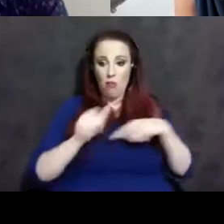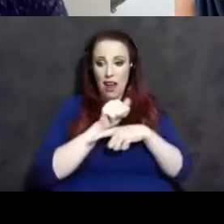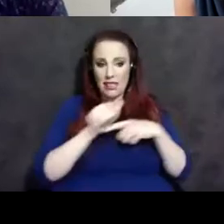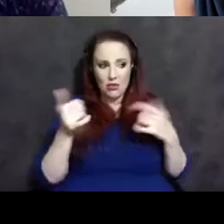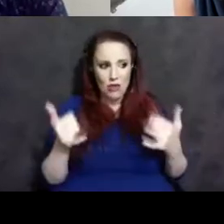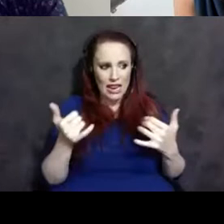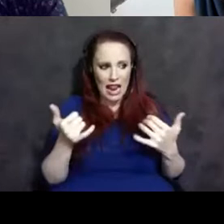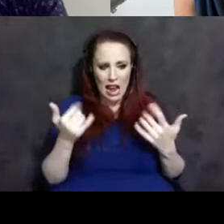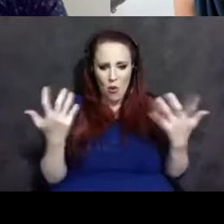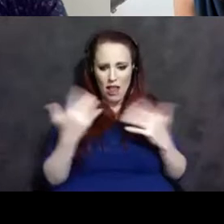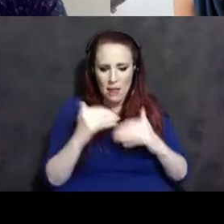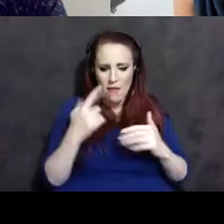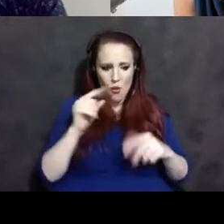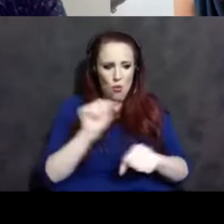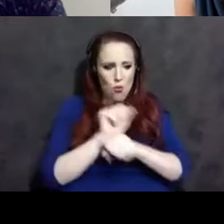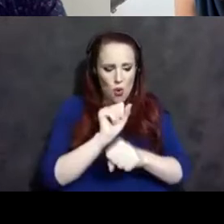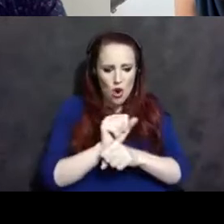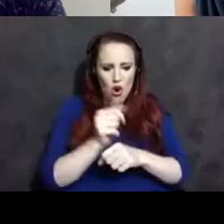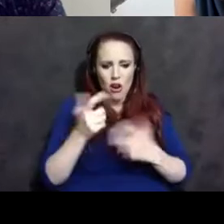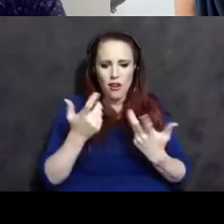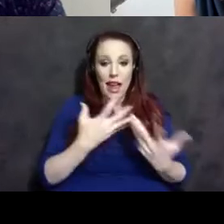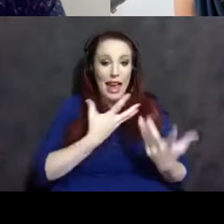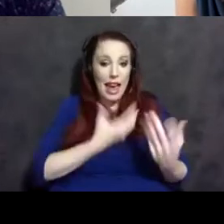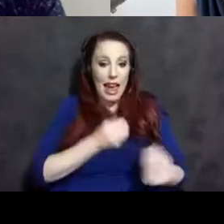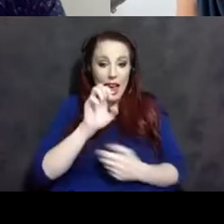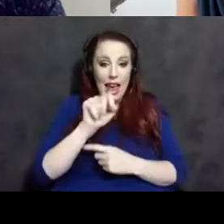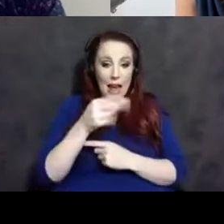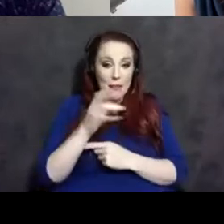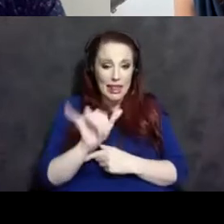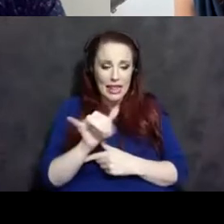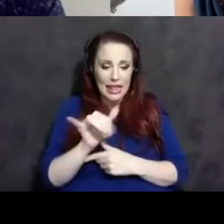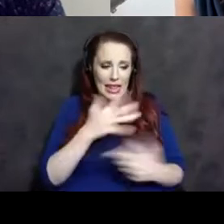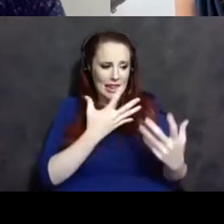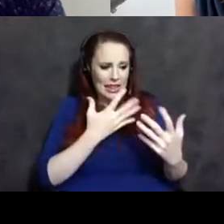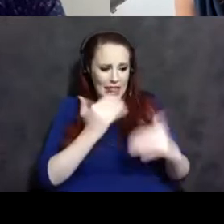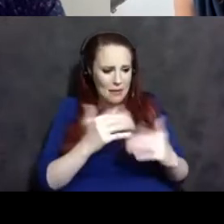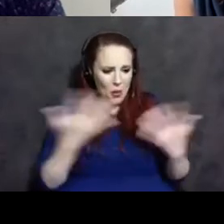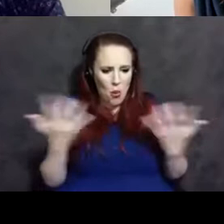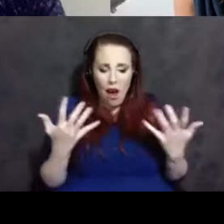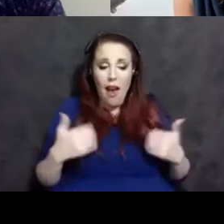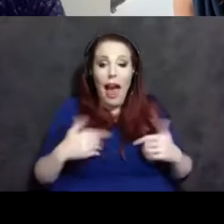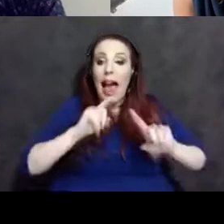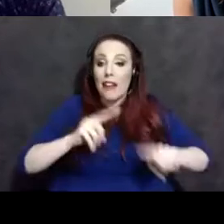What are the limitations of empathy? And I don't have all of those answers, but I know that there's a layered conversation